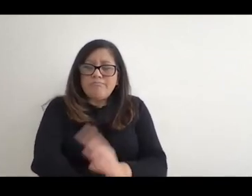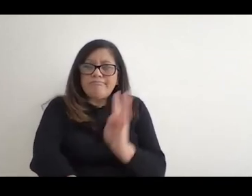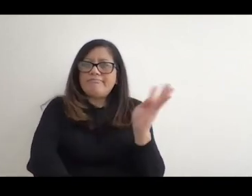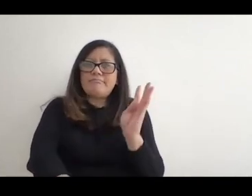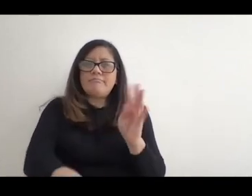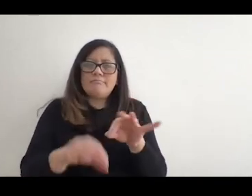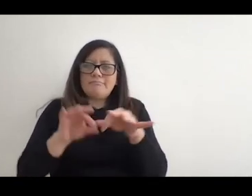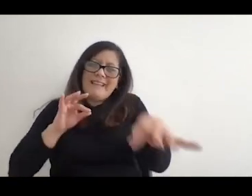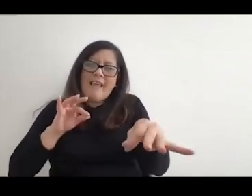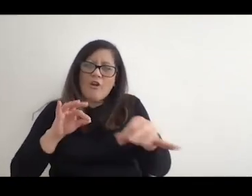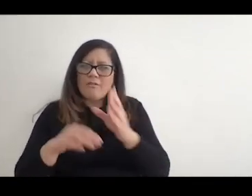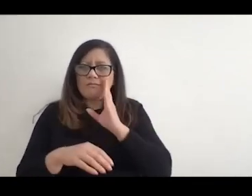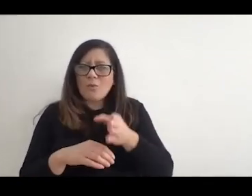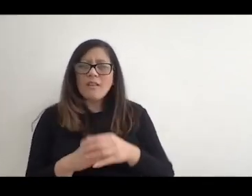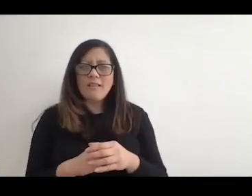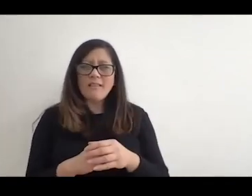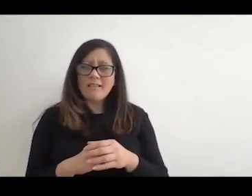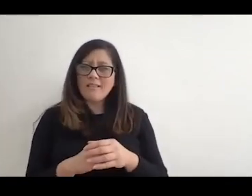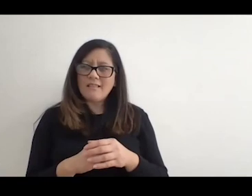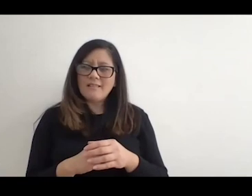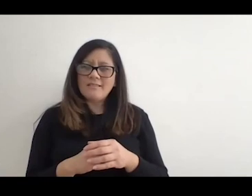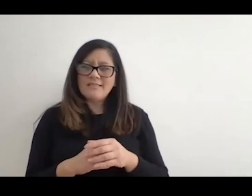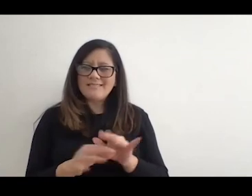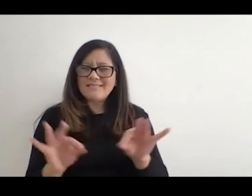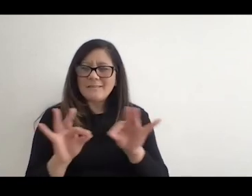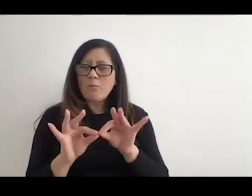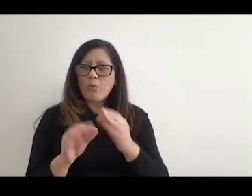It's more sustainable if you get you know, fabric with really quality fabrics and